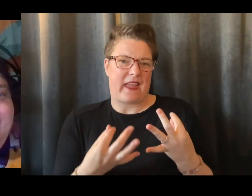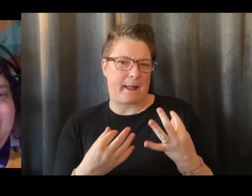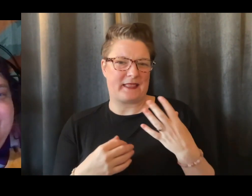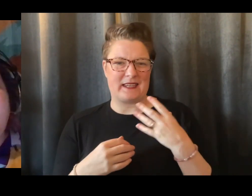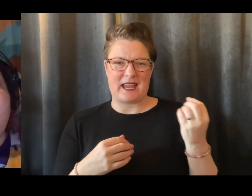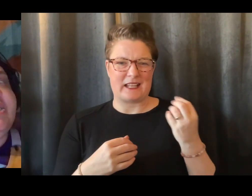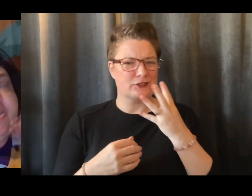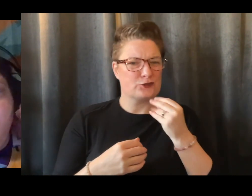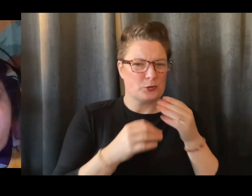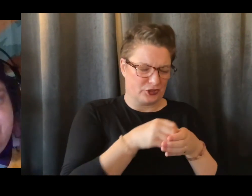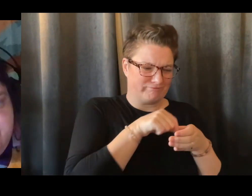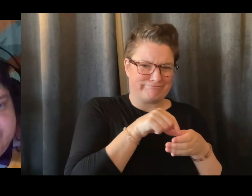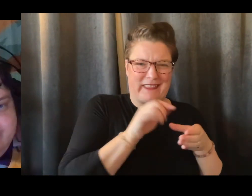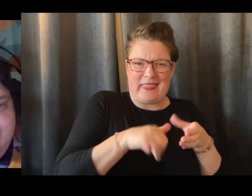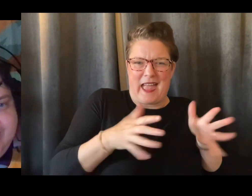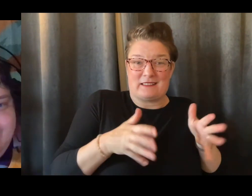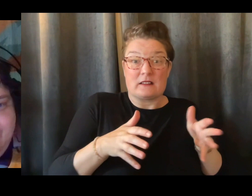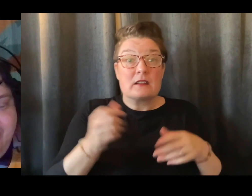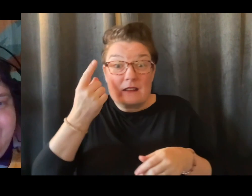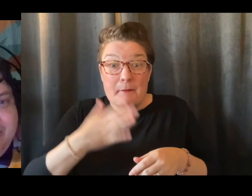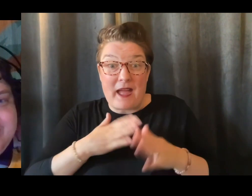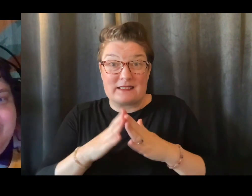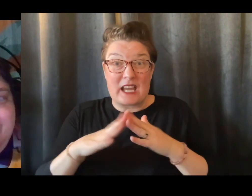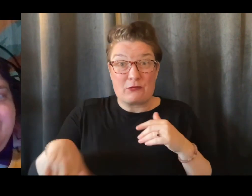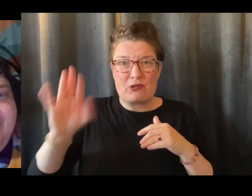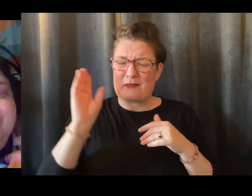my town growing up, so it was a really big deal to be like, oh my God, there's